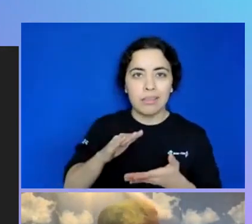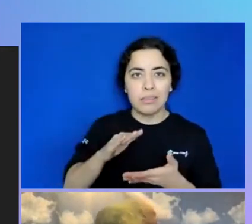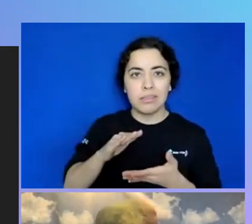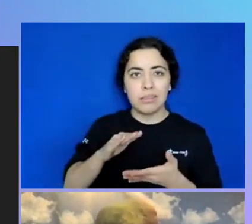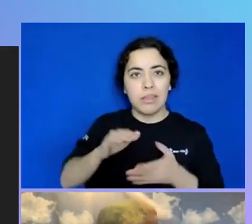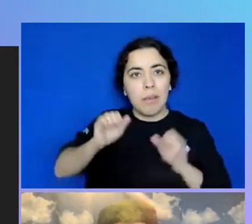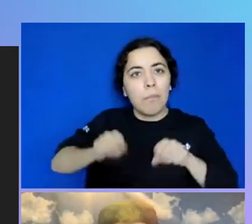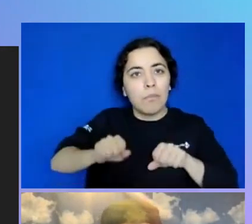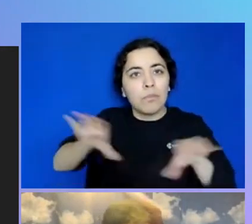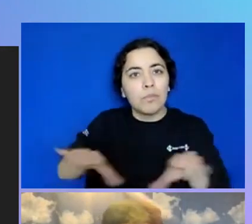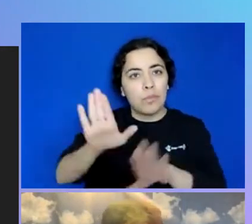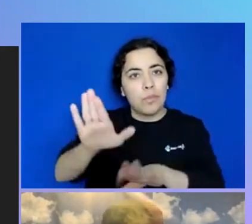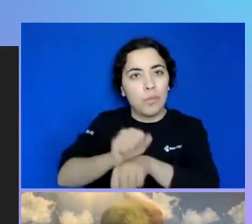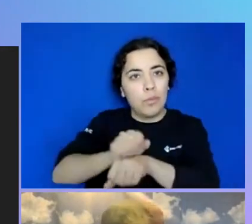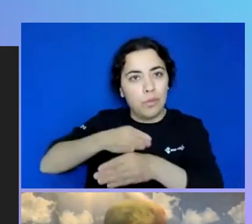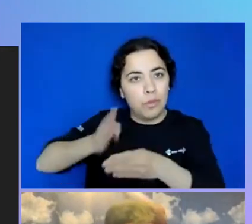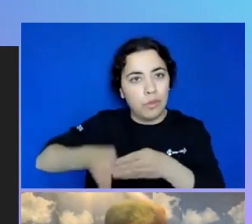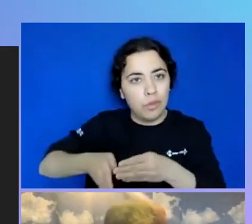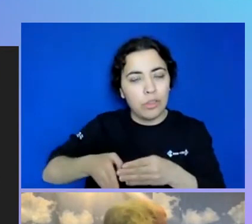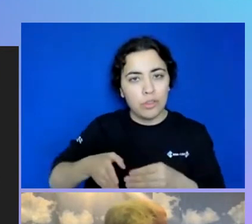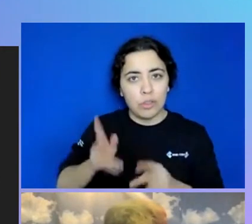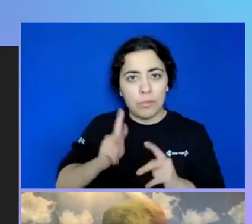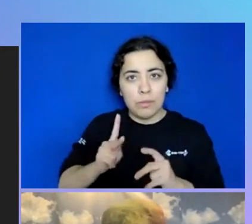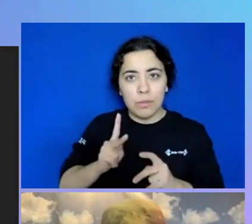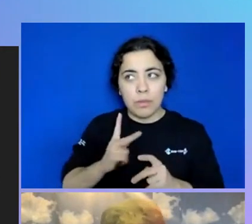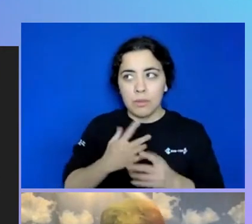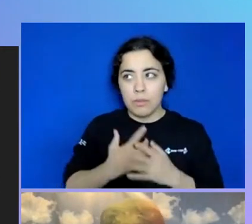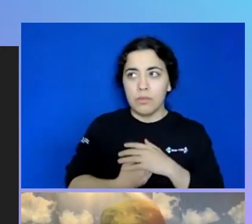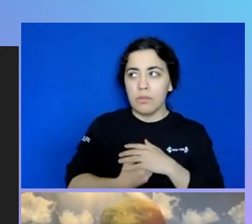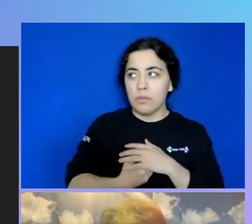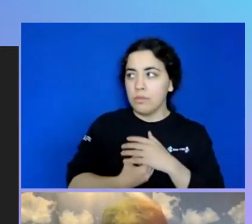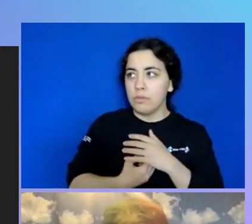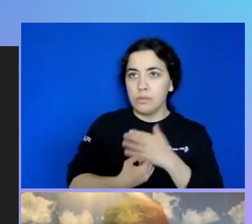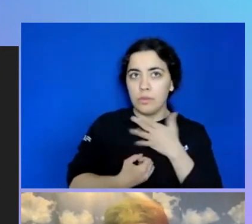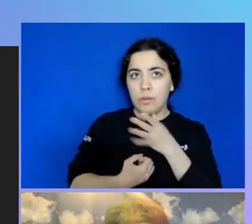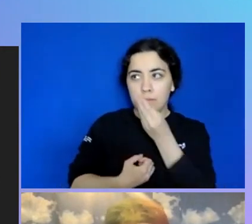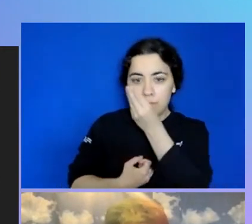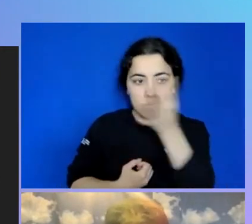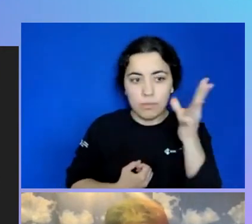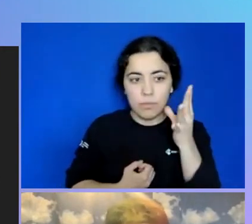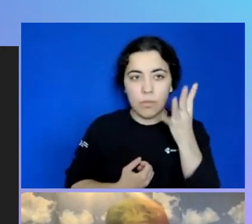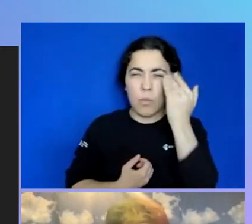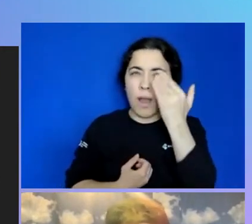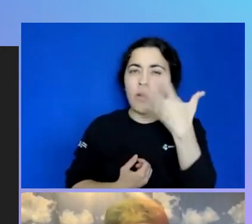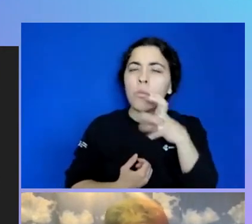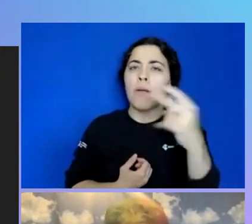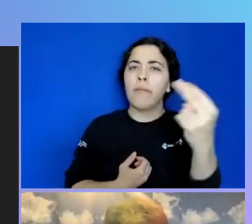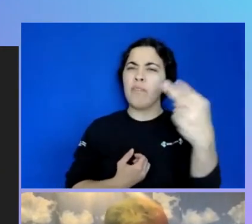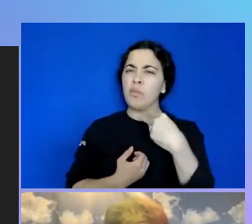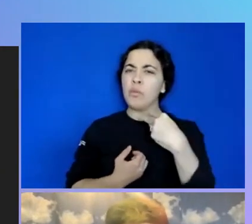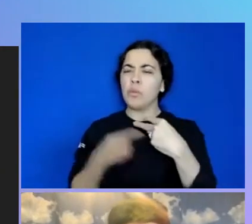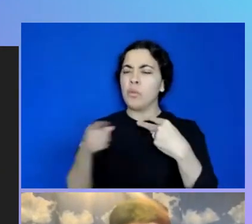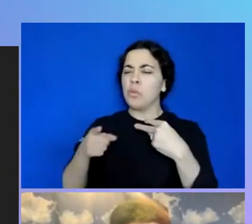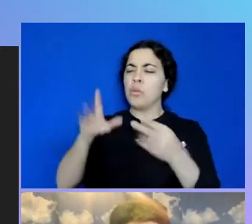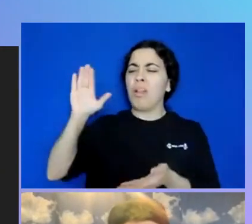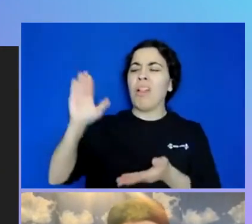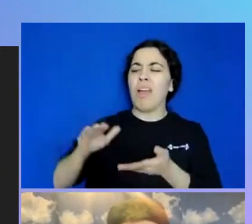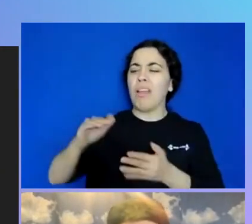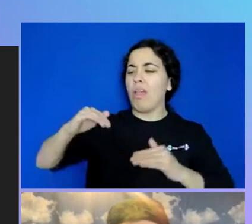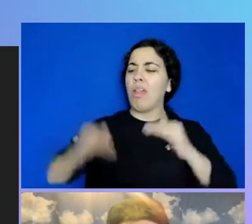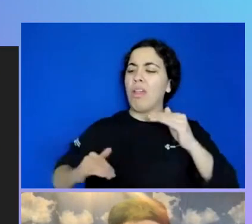fear that they will be viewed as